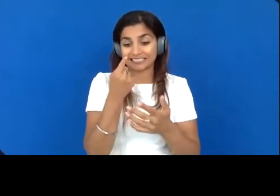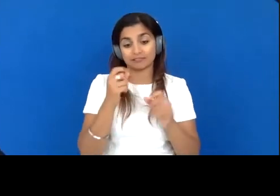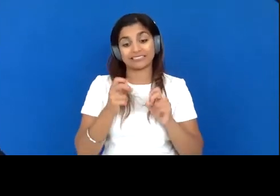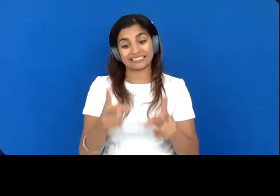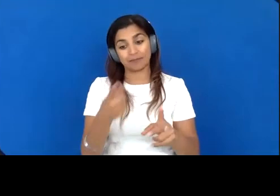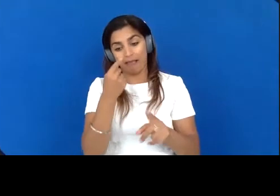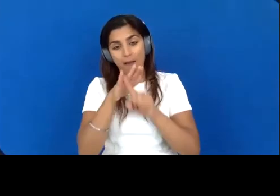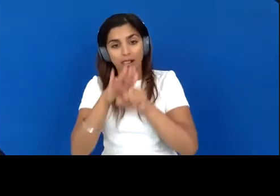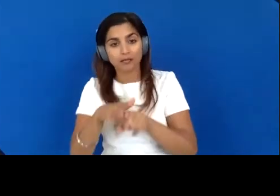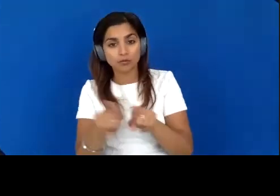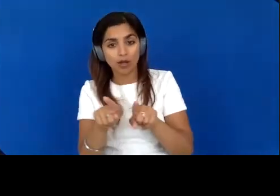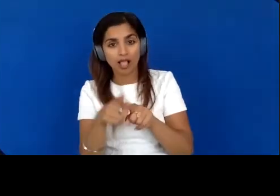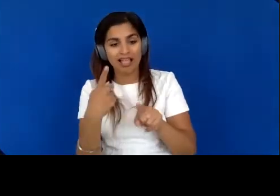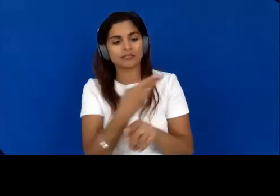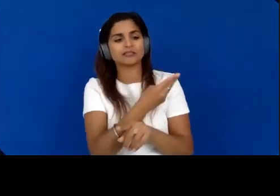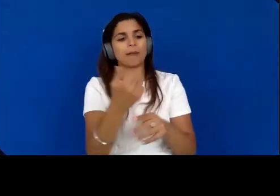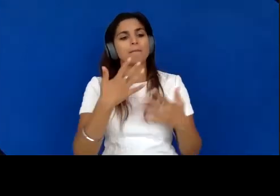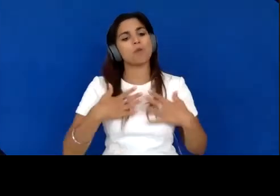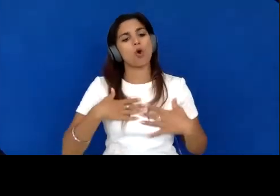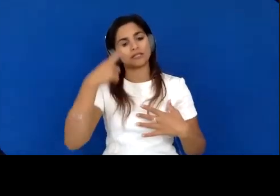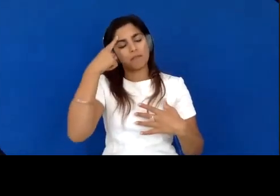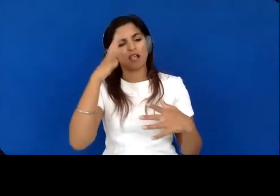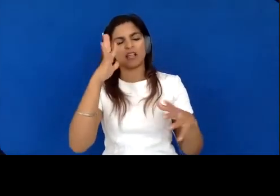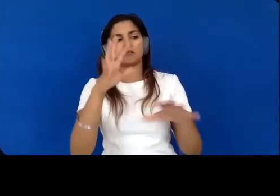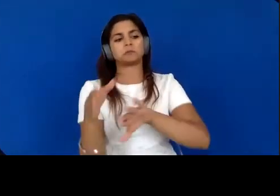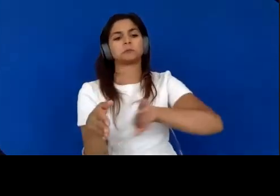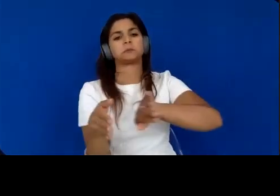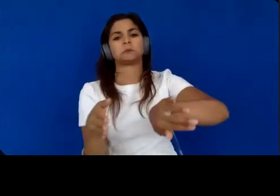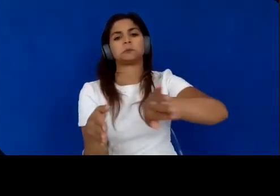I used Crippin as a lens through which to understand how non-governmental